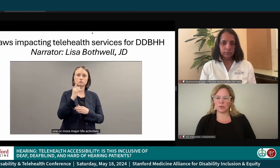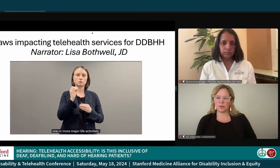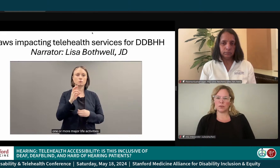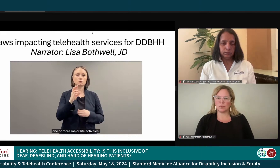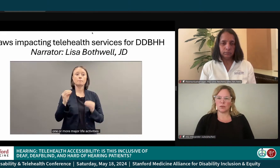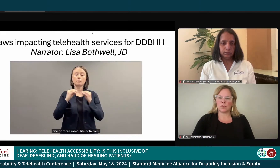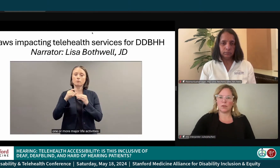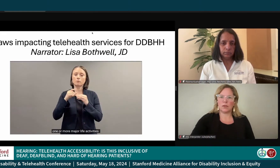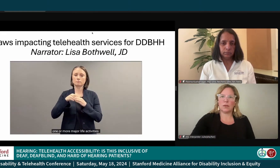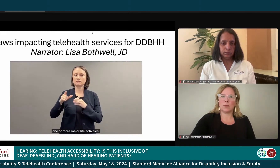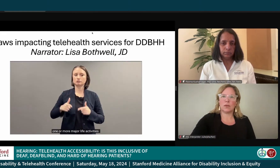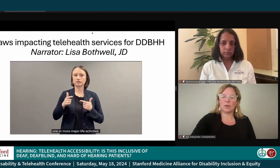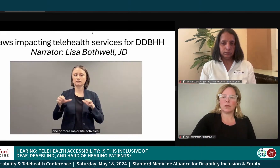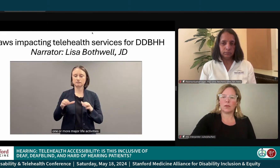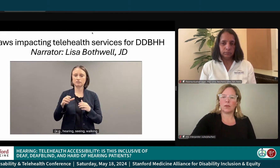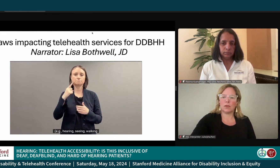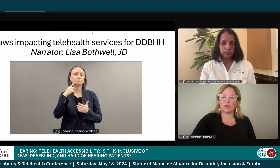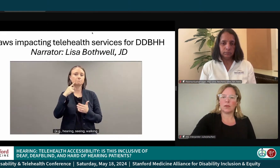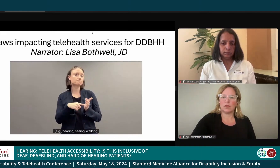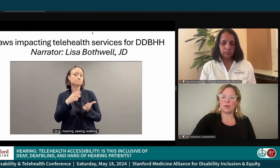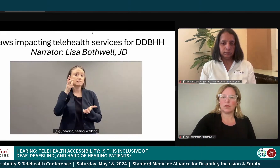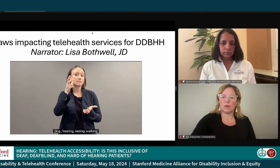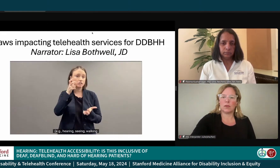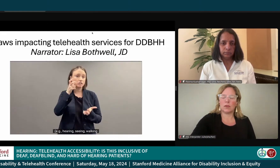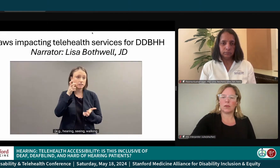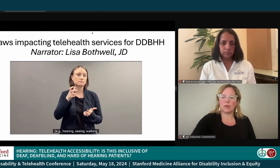substantially limits one or more of the hearing or hearing, seeing,